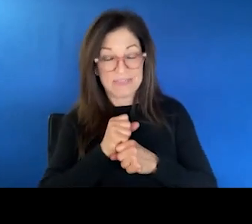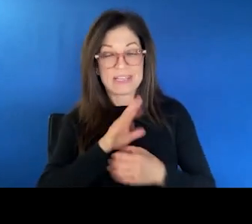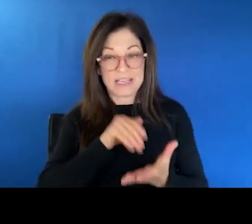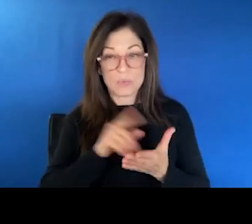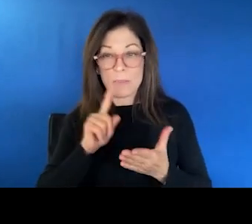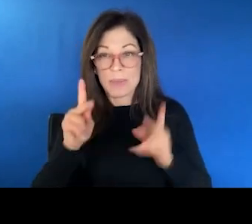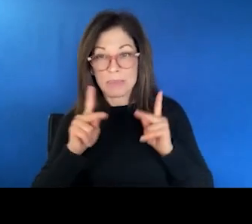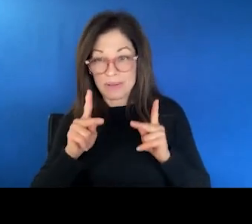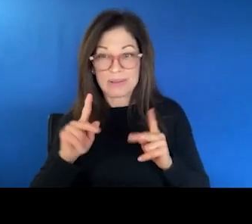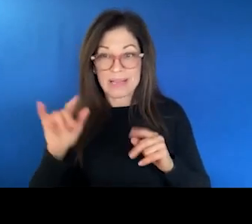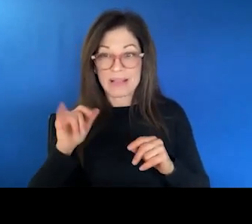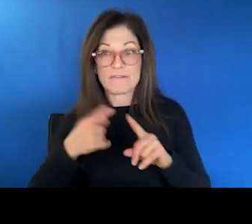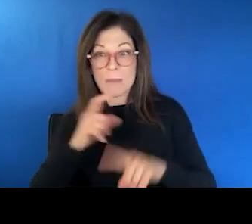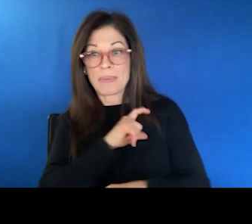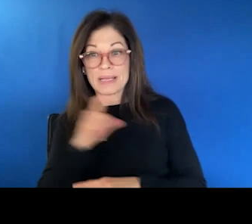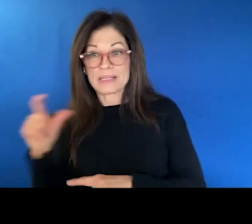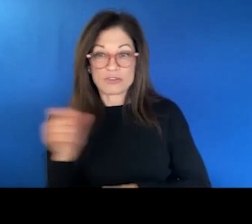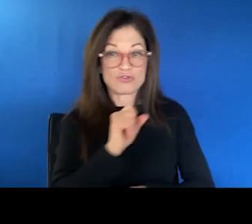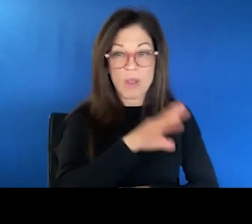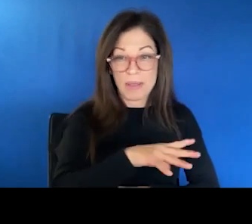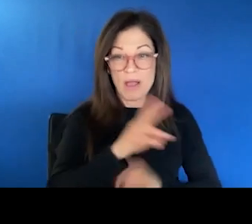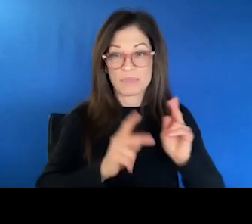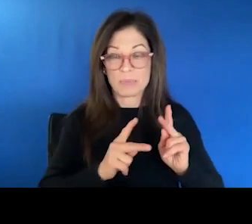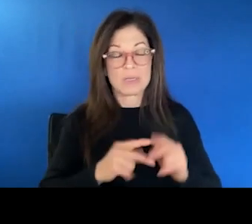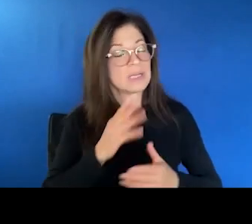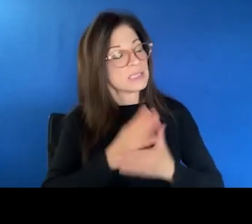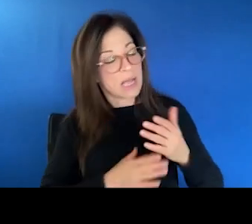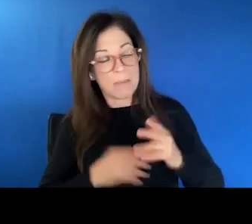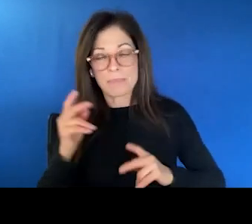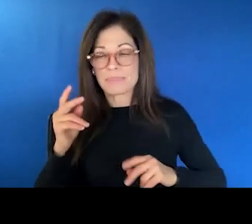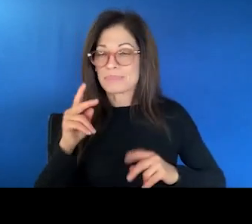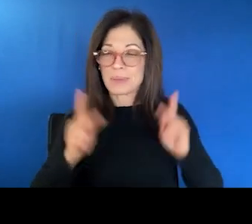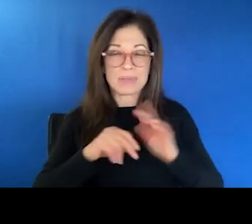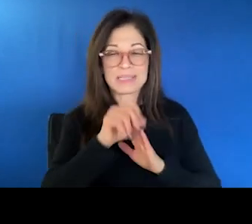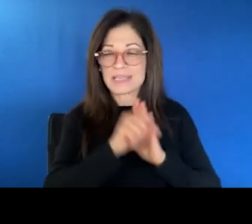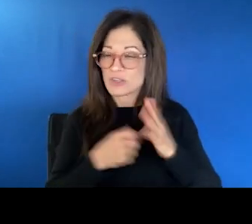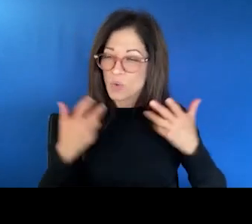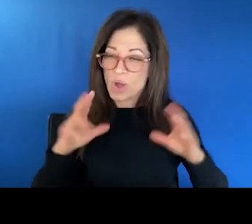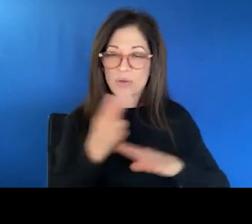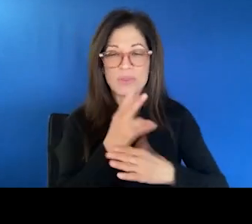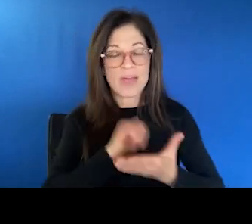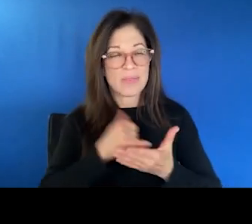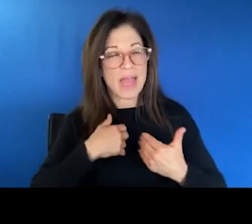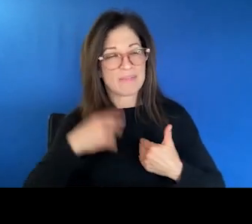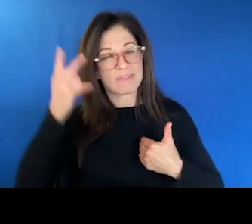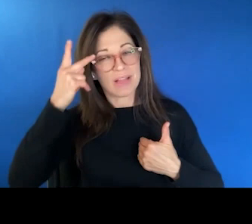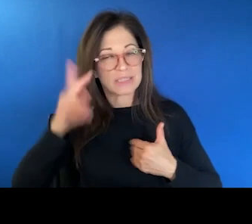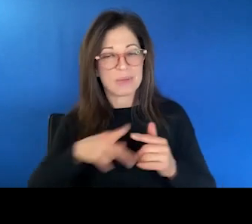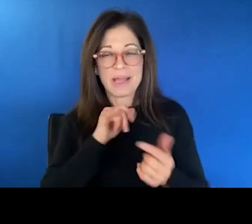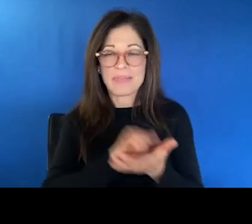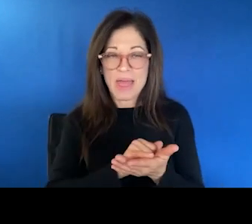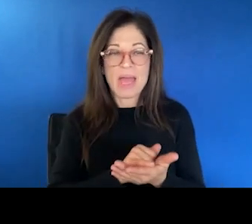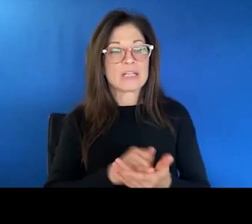POLICE. WE WILL HAVE MORE DISCUSSION ON THAT AND LOOK FORWARD TO